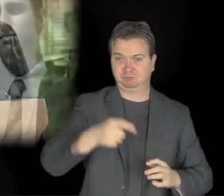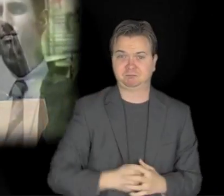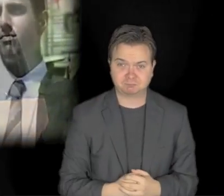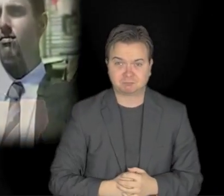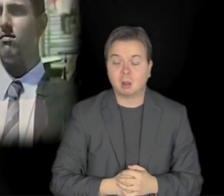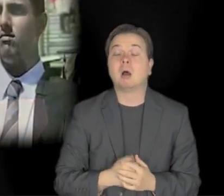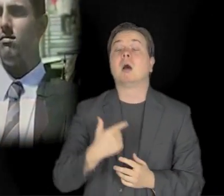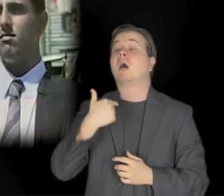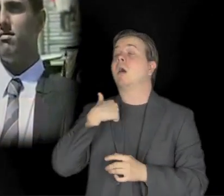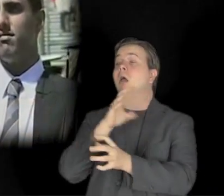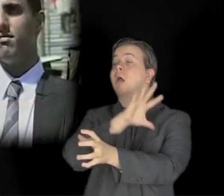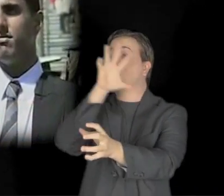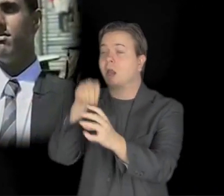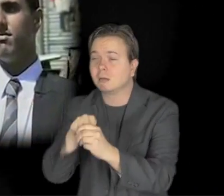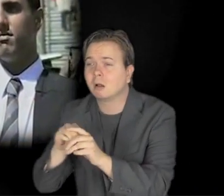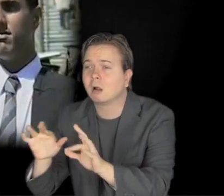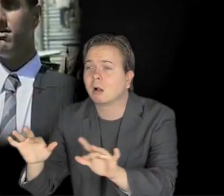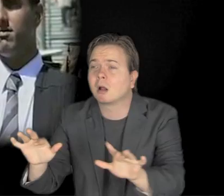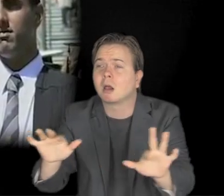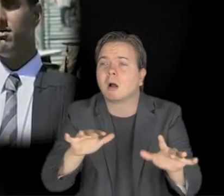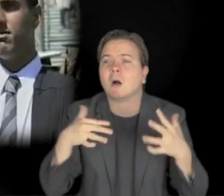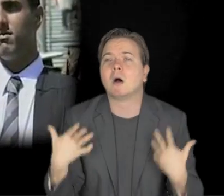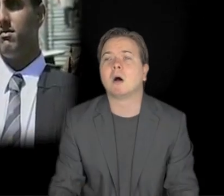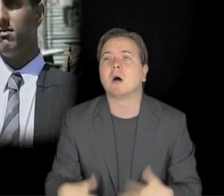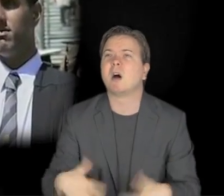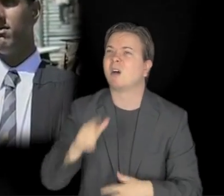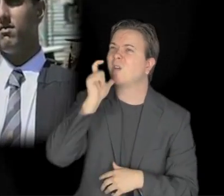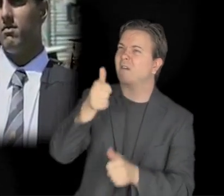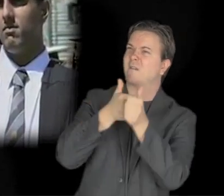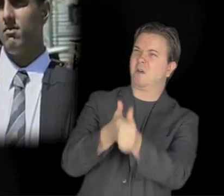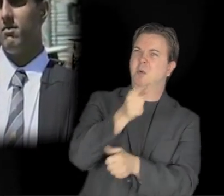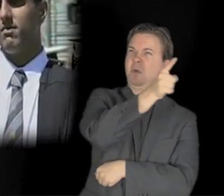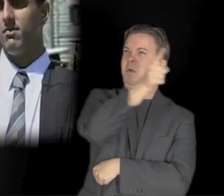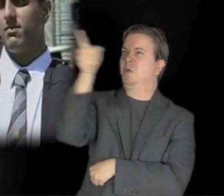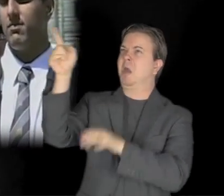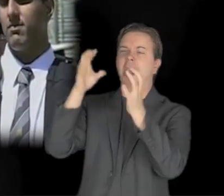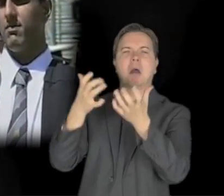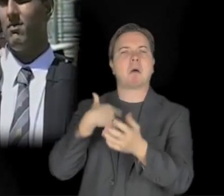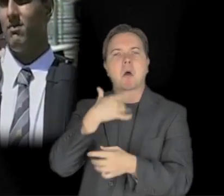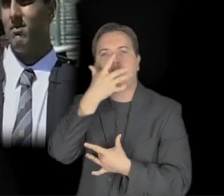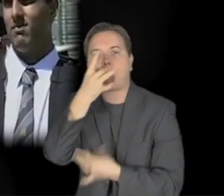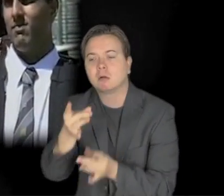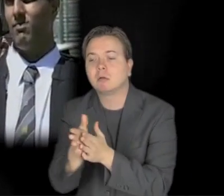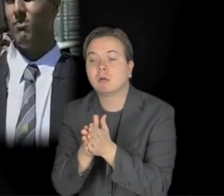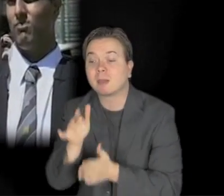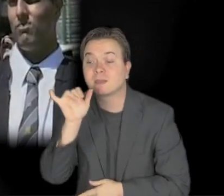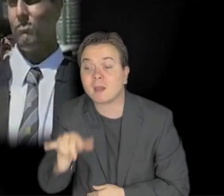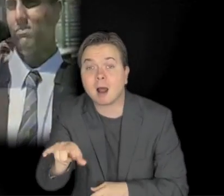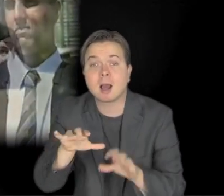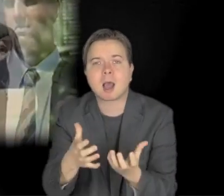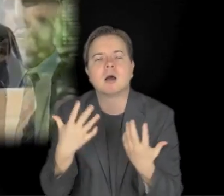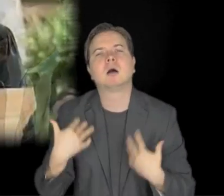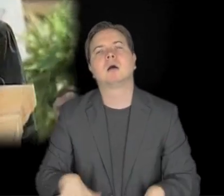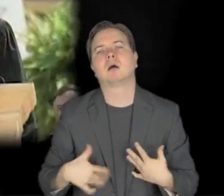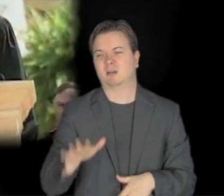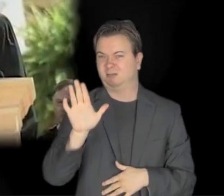Because I had dropped out and didn't have to take the normal classes, I decided to take a calligraphy class to learn how to do this.